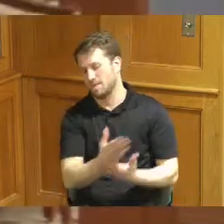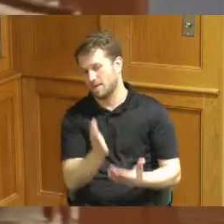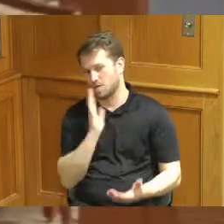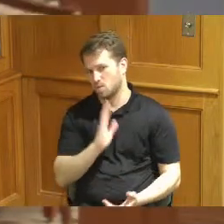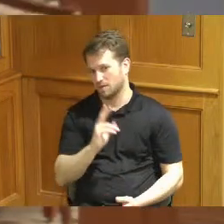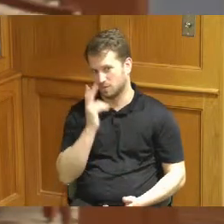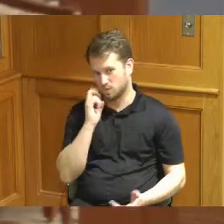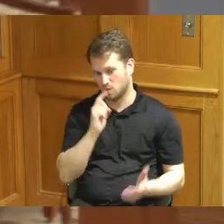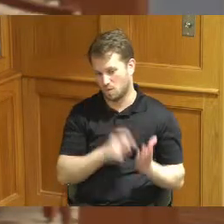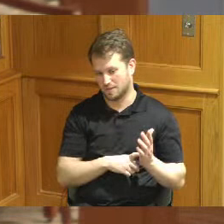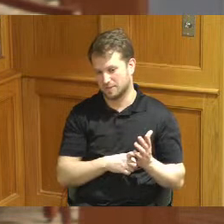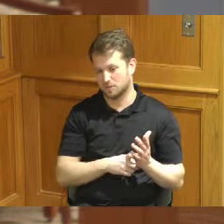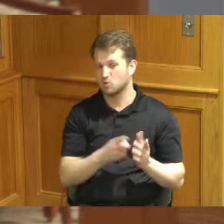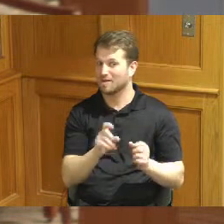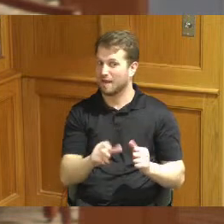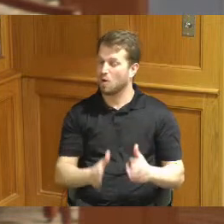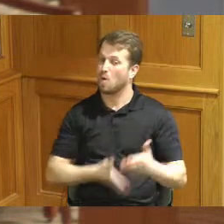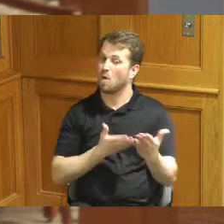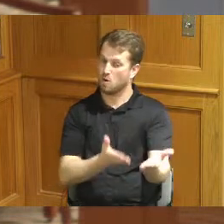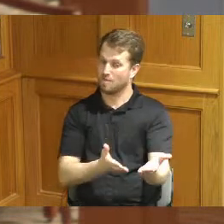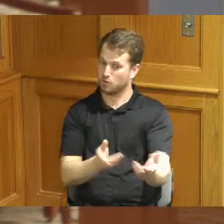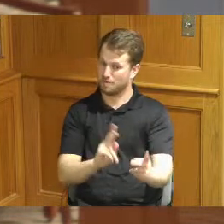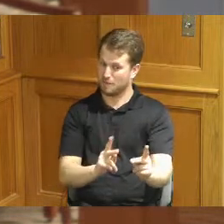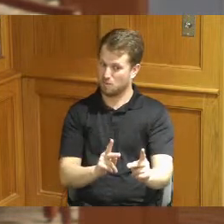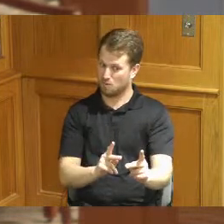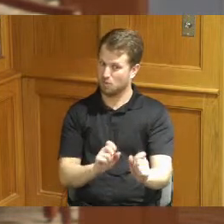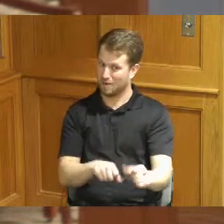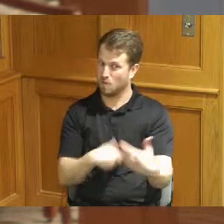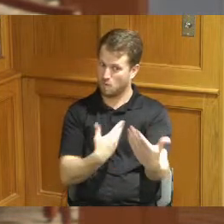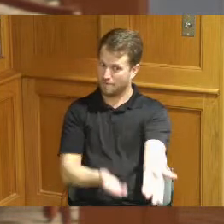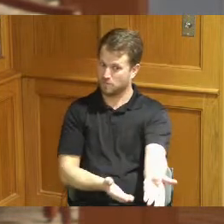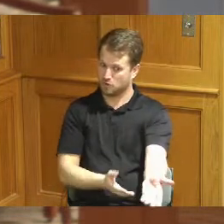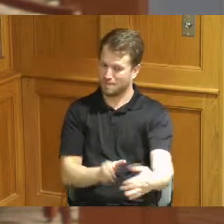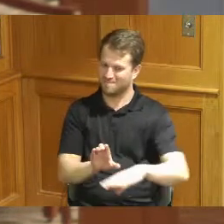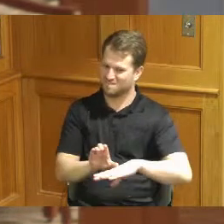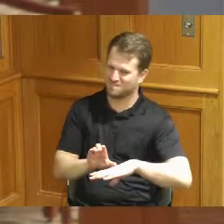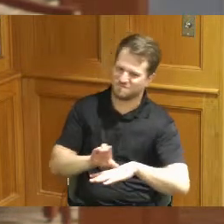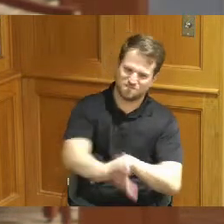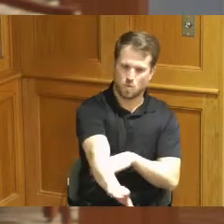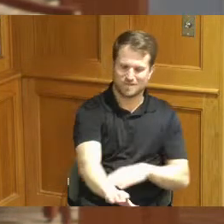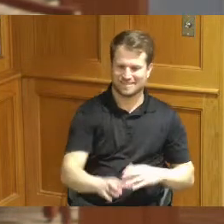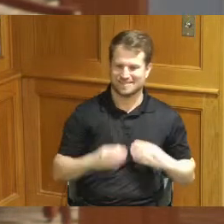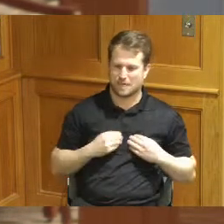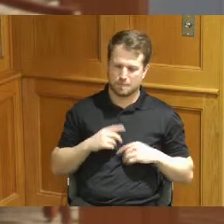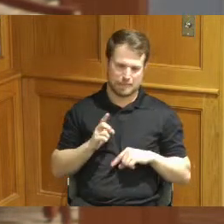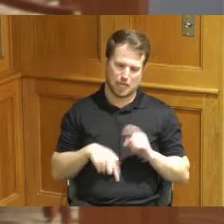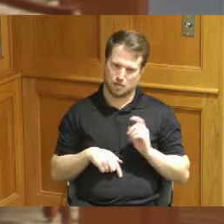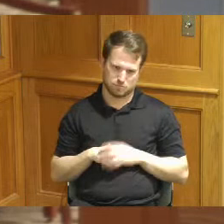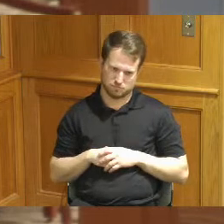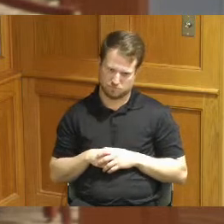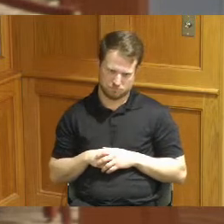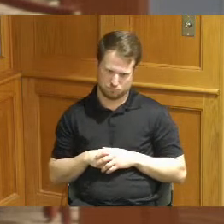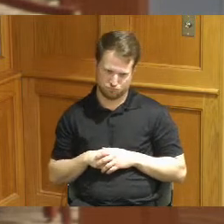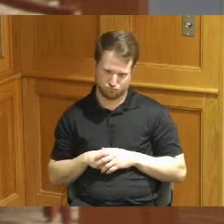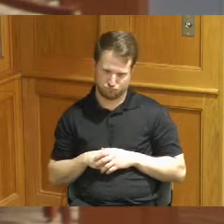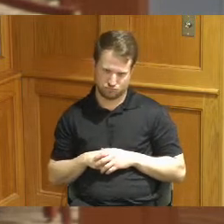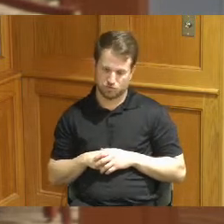offer people Services you can't make them take them yeah we can say the same thing you stand